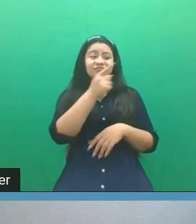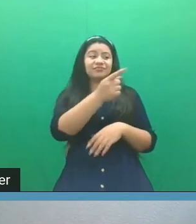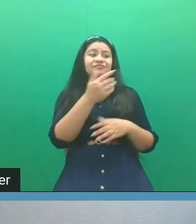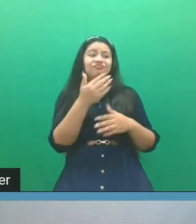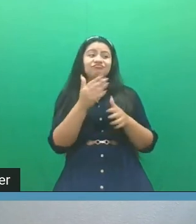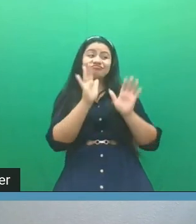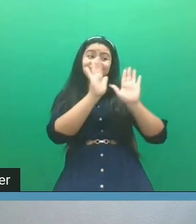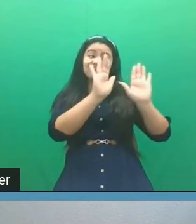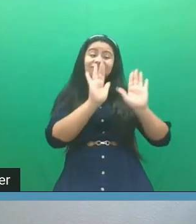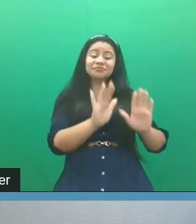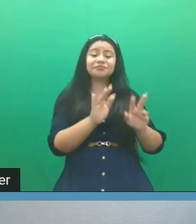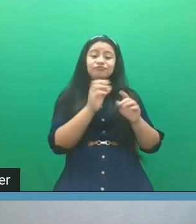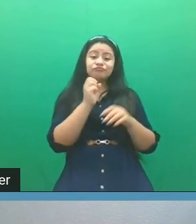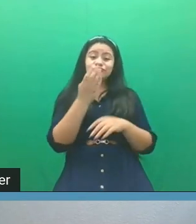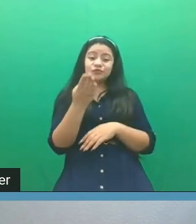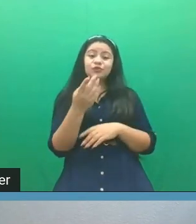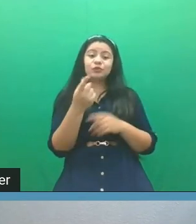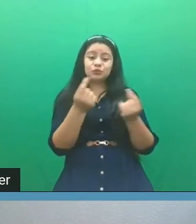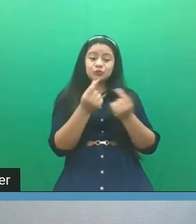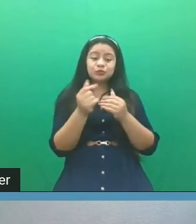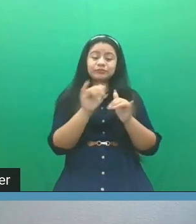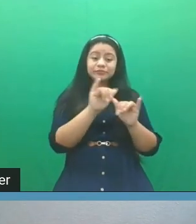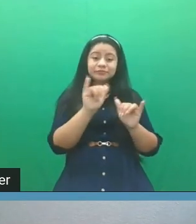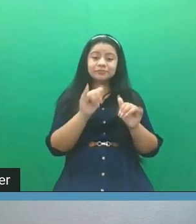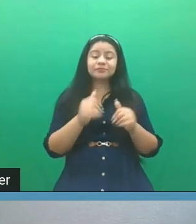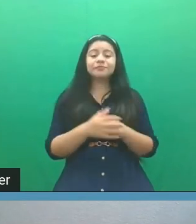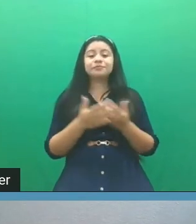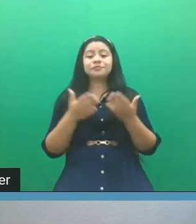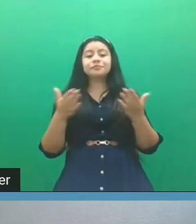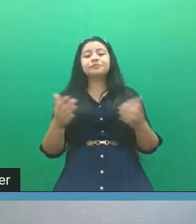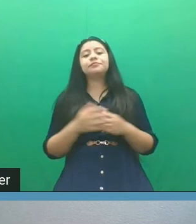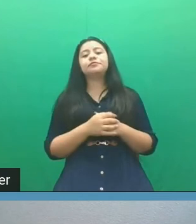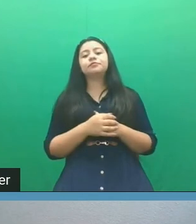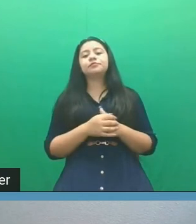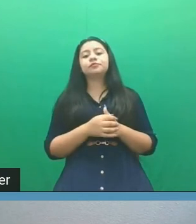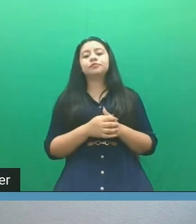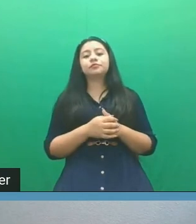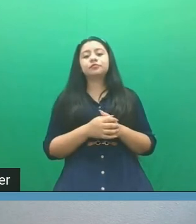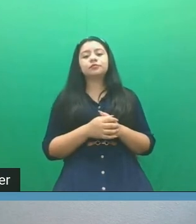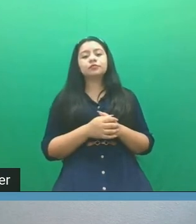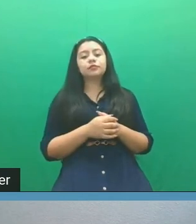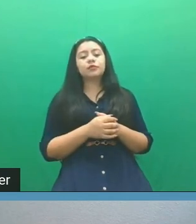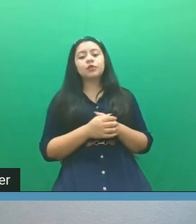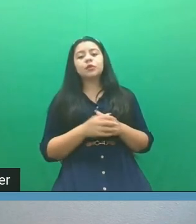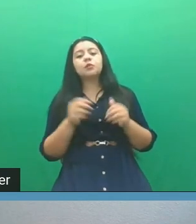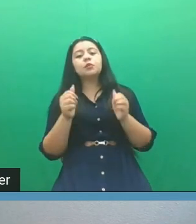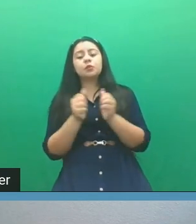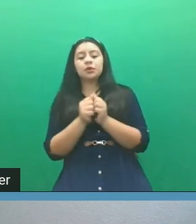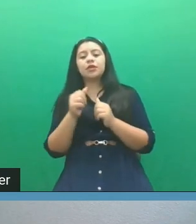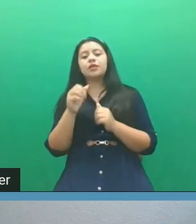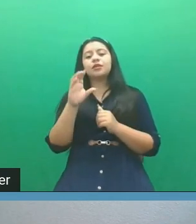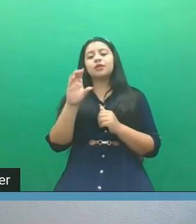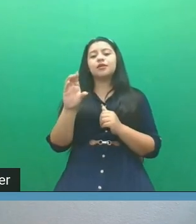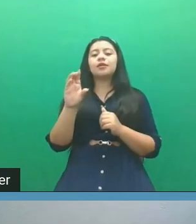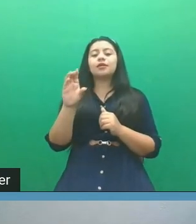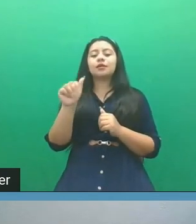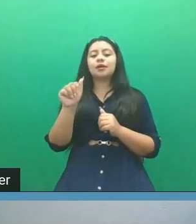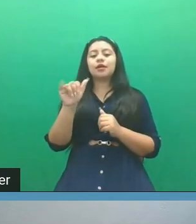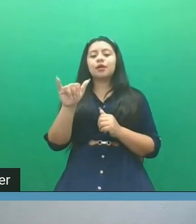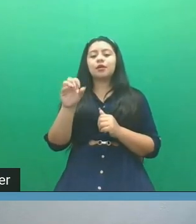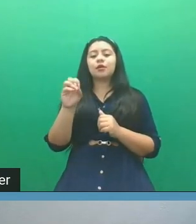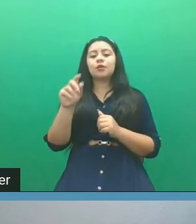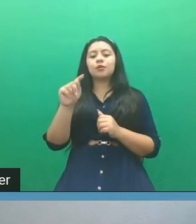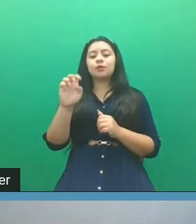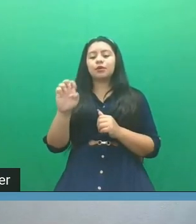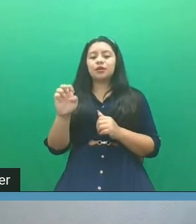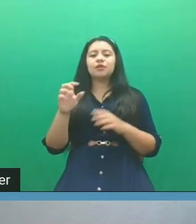in doing the same thing lately and with respect to coyote. Coyote is an open source tool, and it can